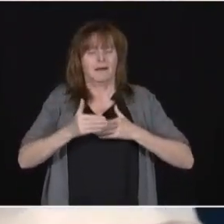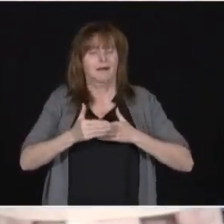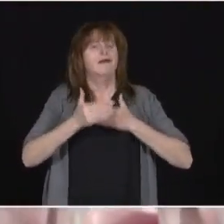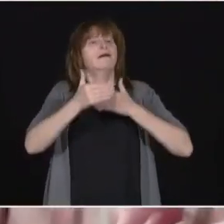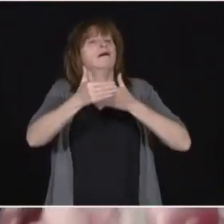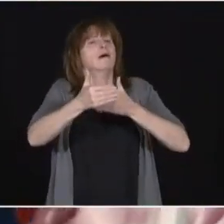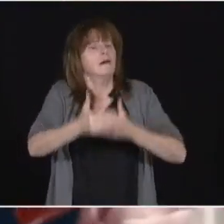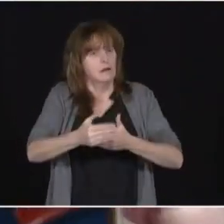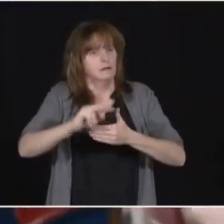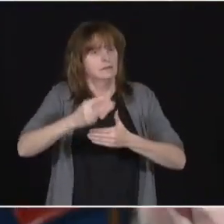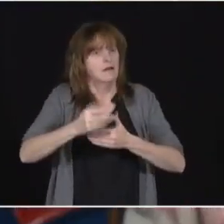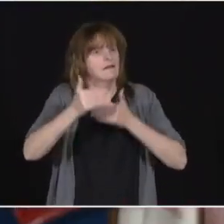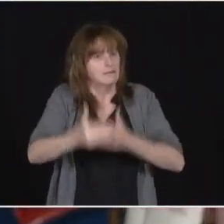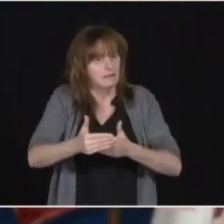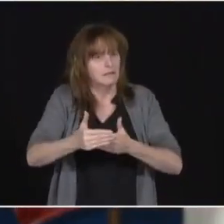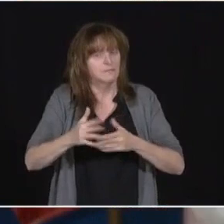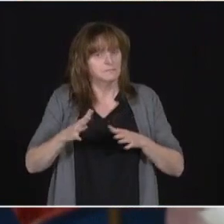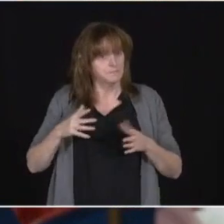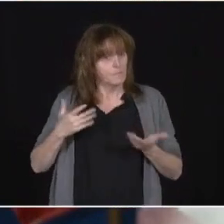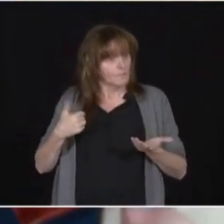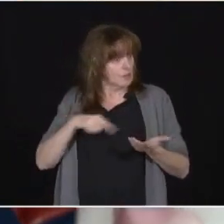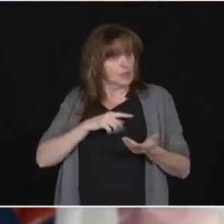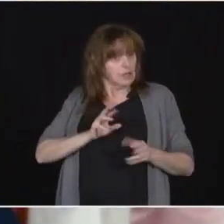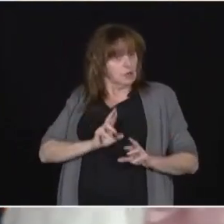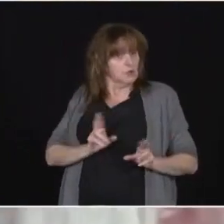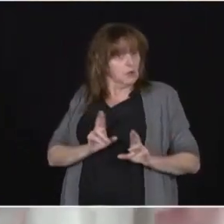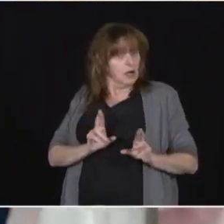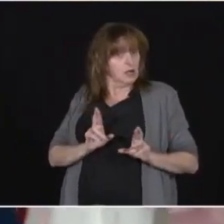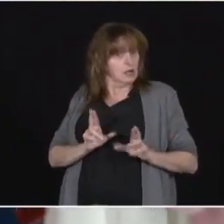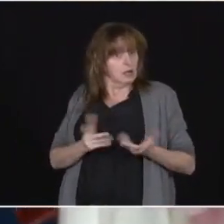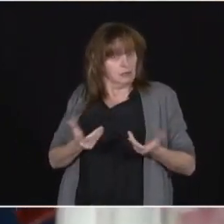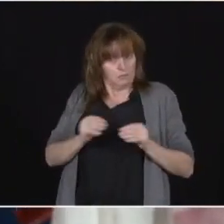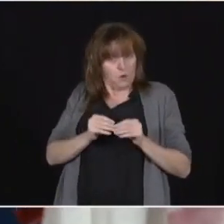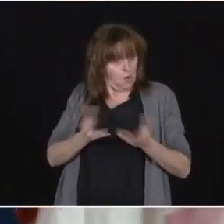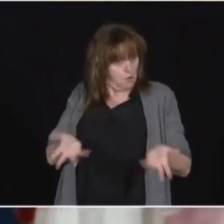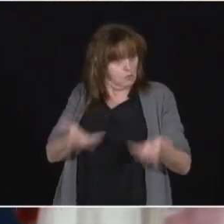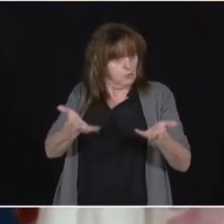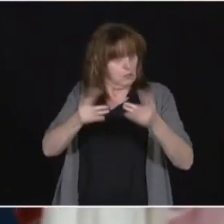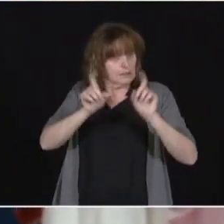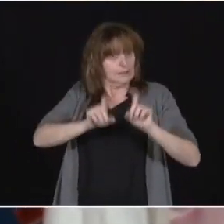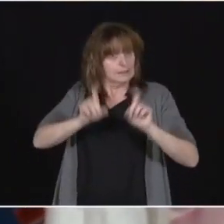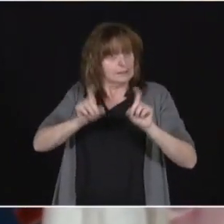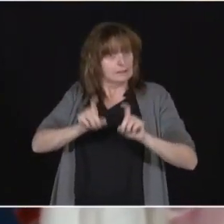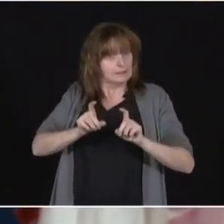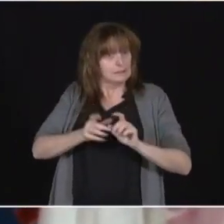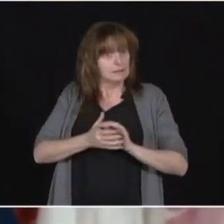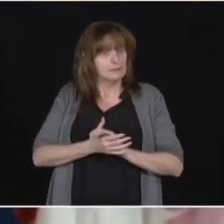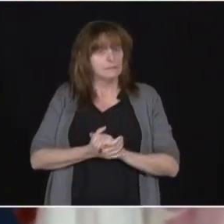Next question comes from Cynthia Mulligan from city TV. Please go ahead. Hello. You said the government is watching